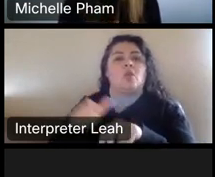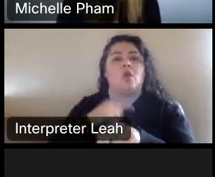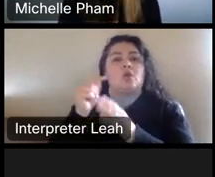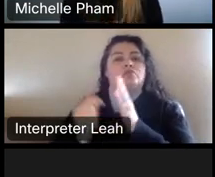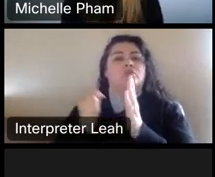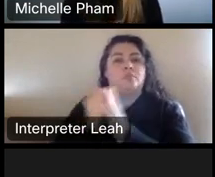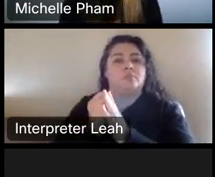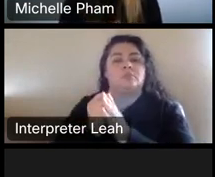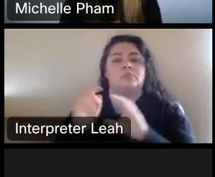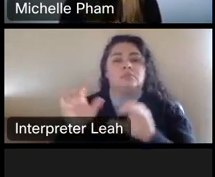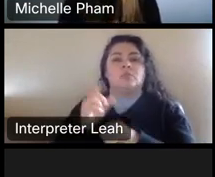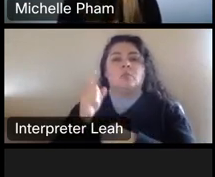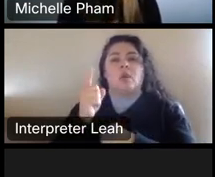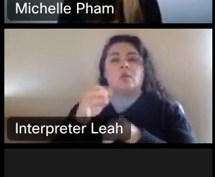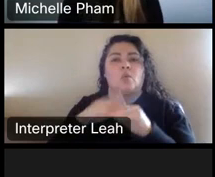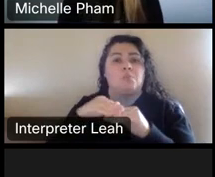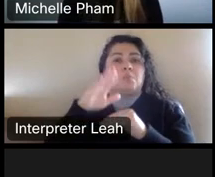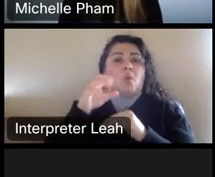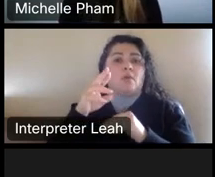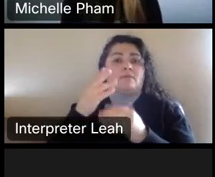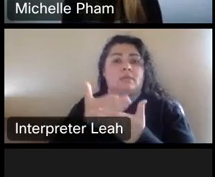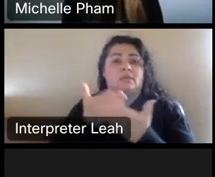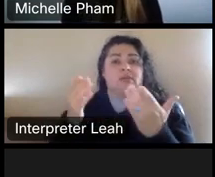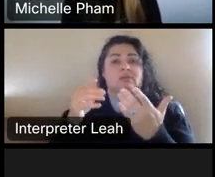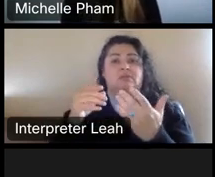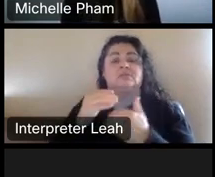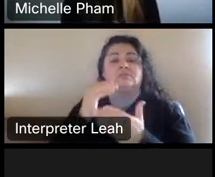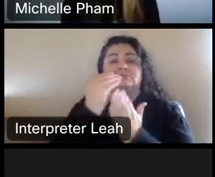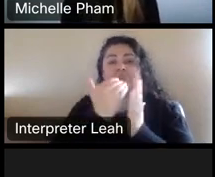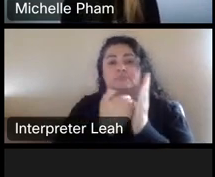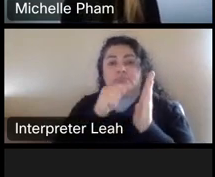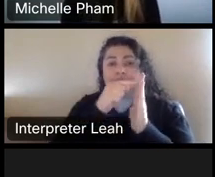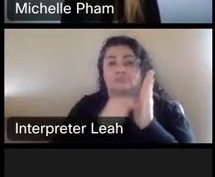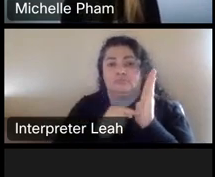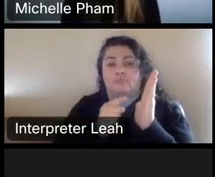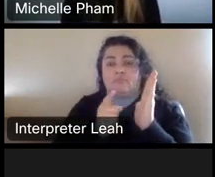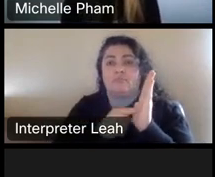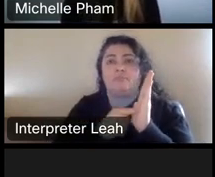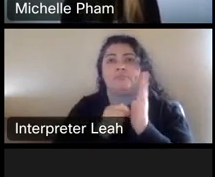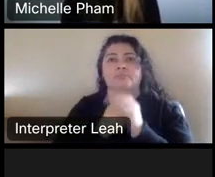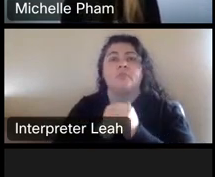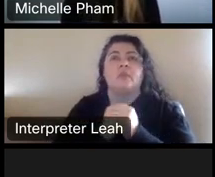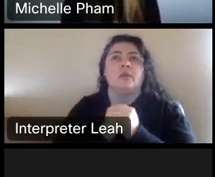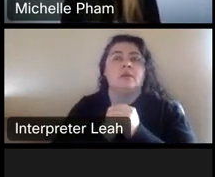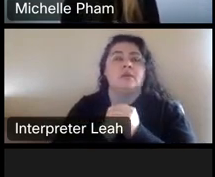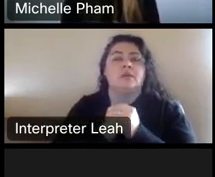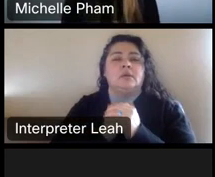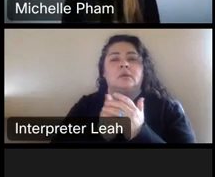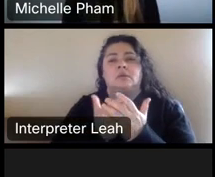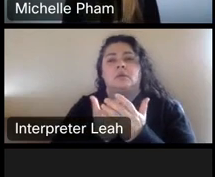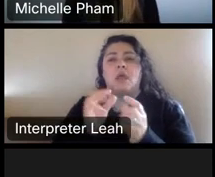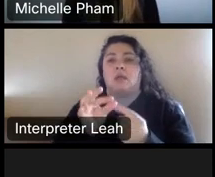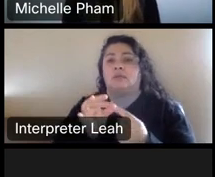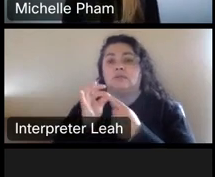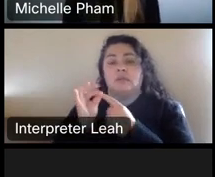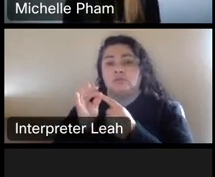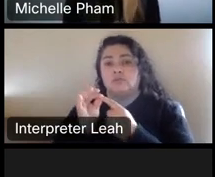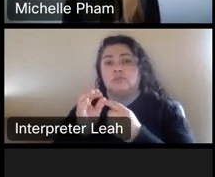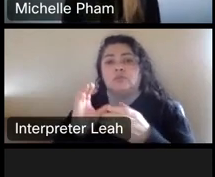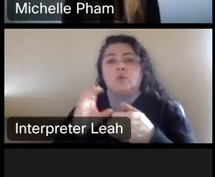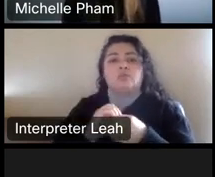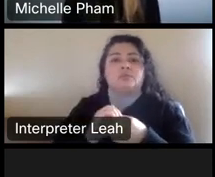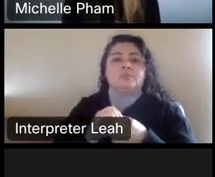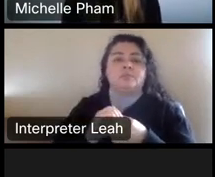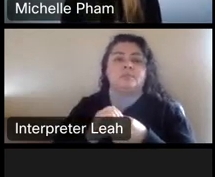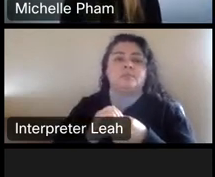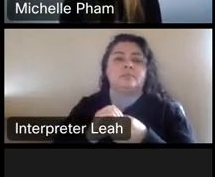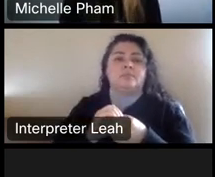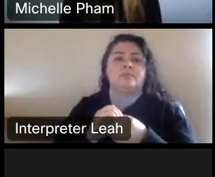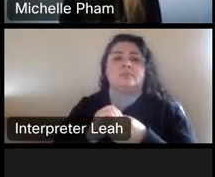1 or more of these things, um, and an exception to ownership. So when you own.